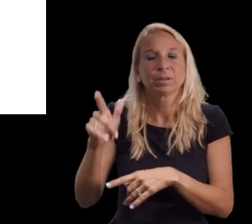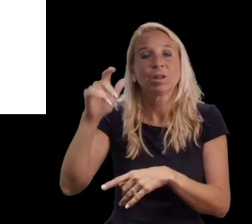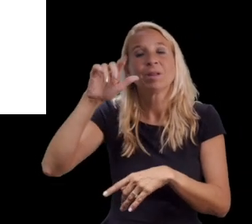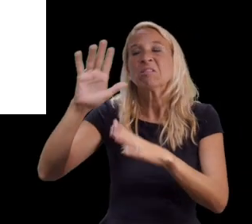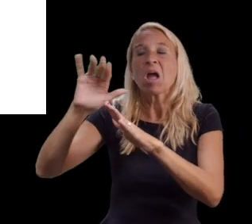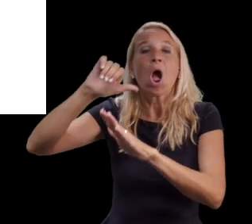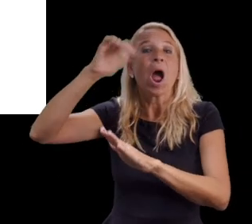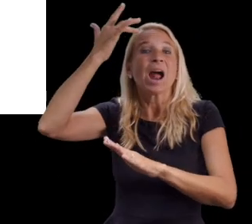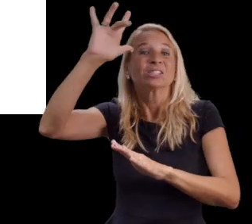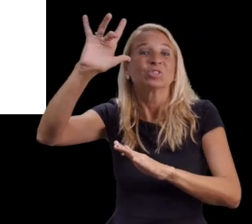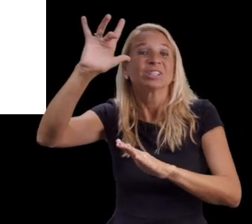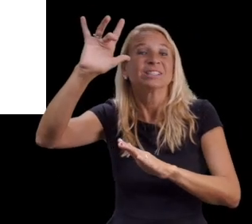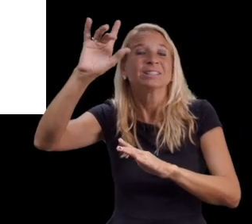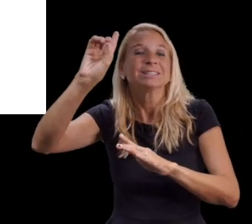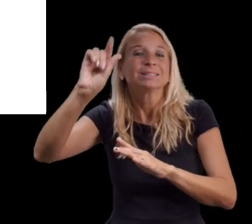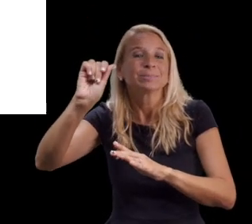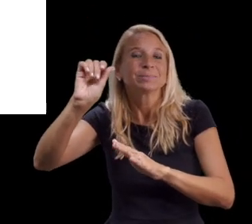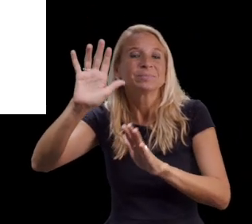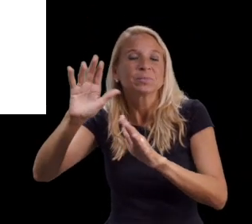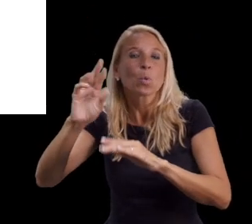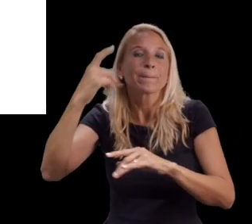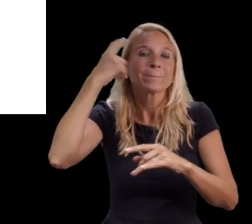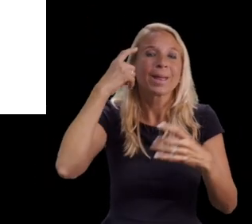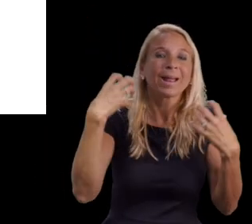than an intellectual disability or a mental illness